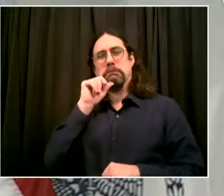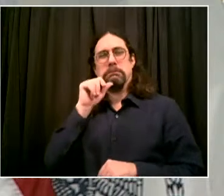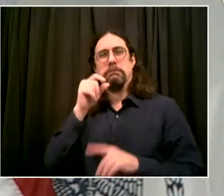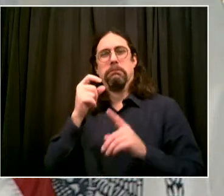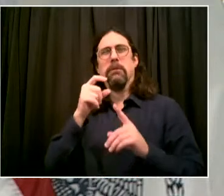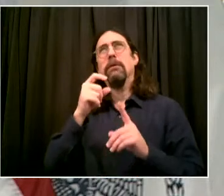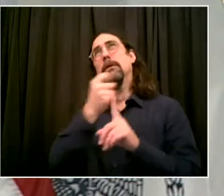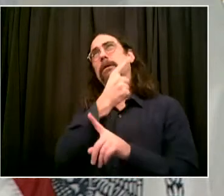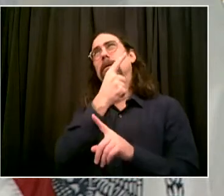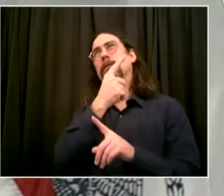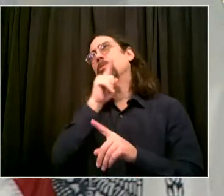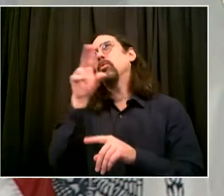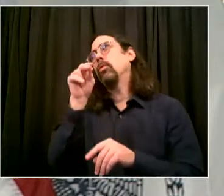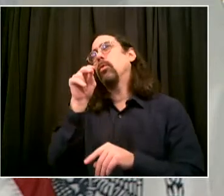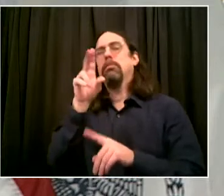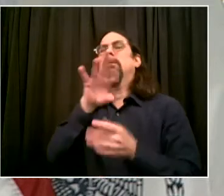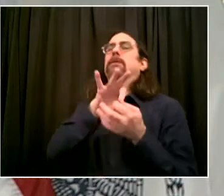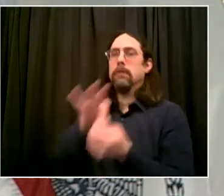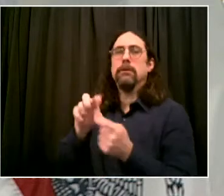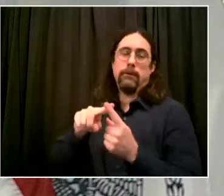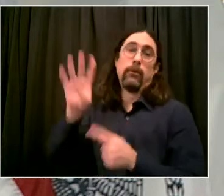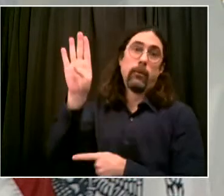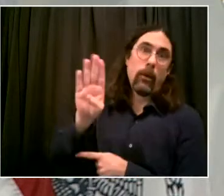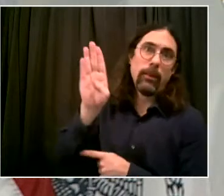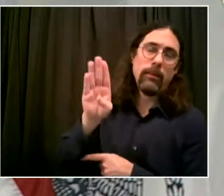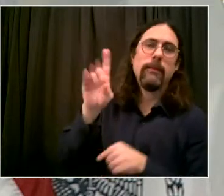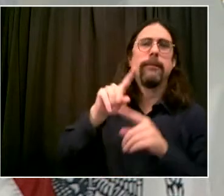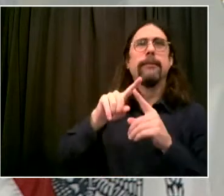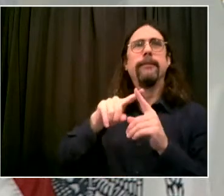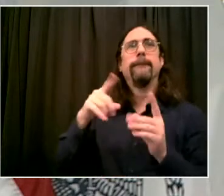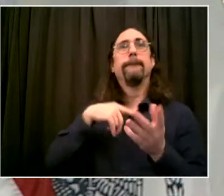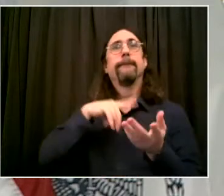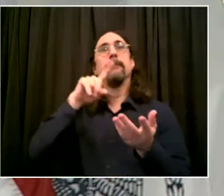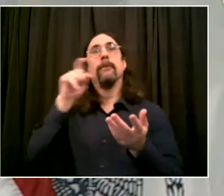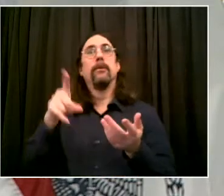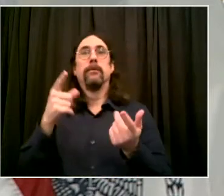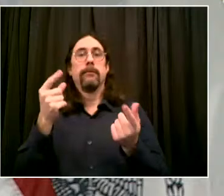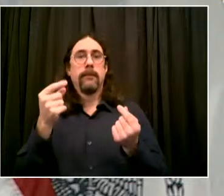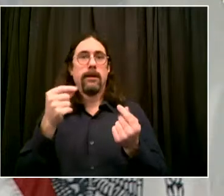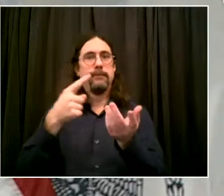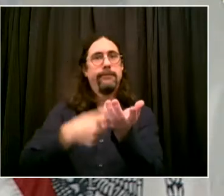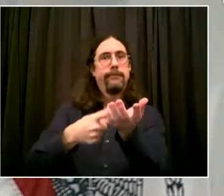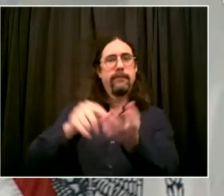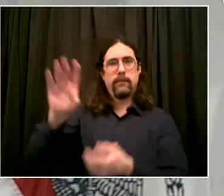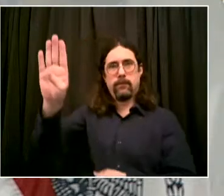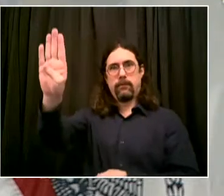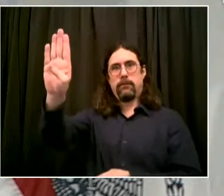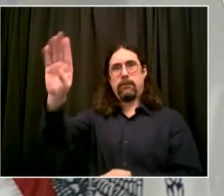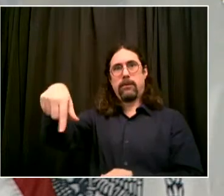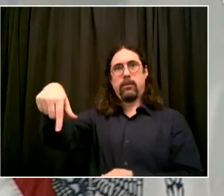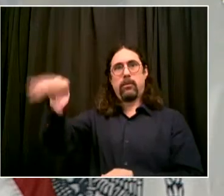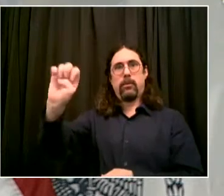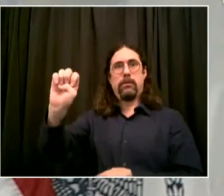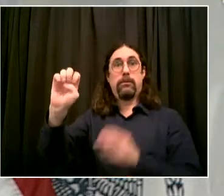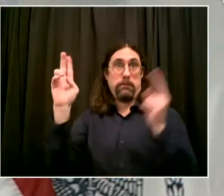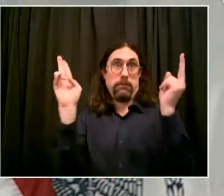RELEASE A PORT